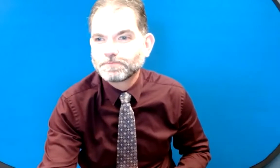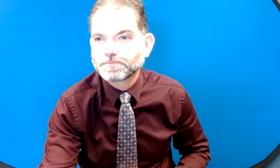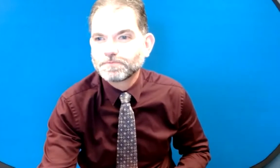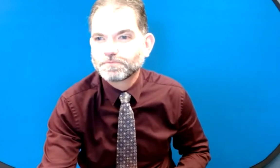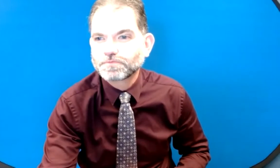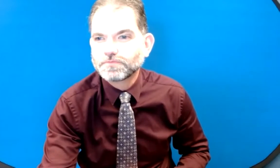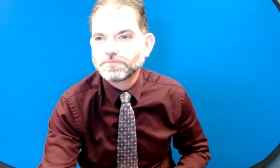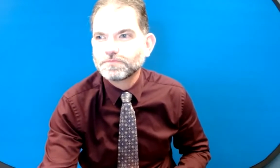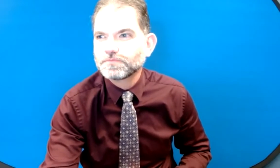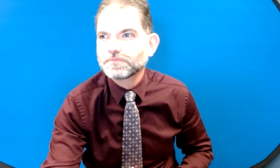ASL Interpreter: in persons with Alzheimer's.